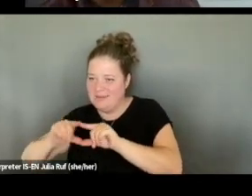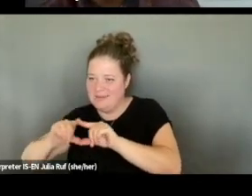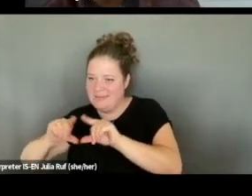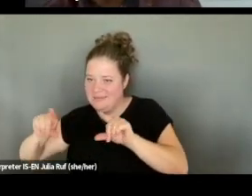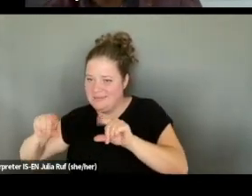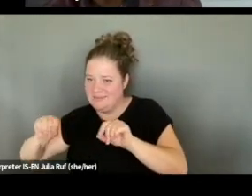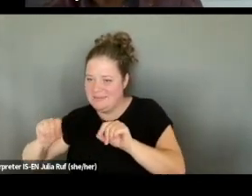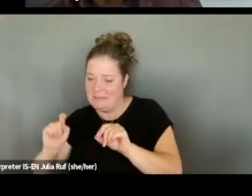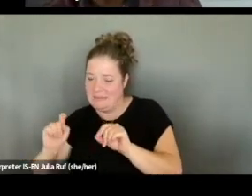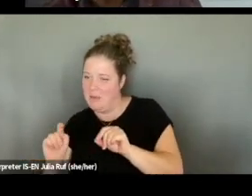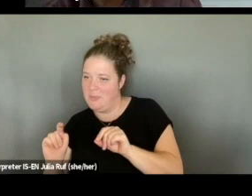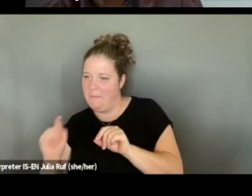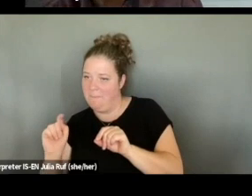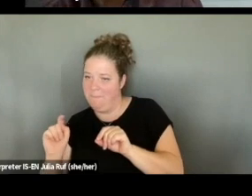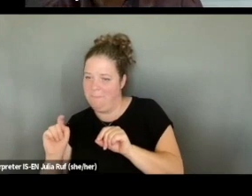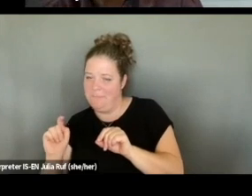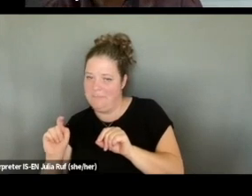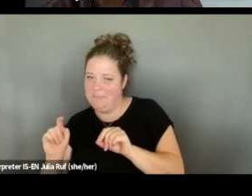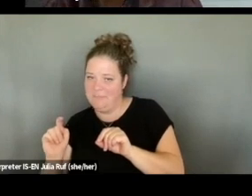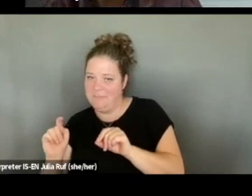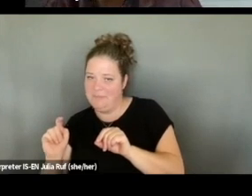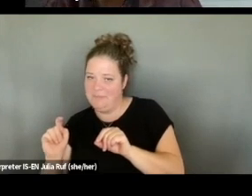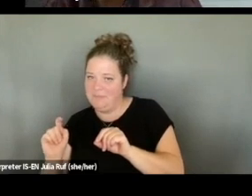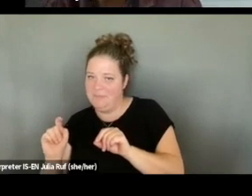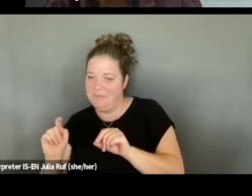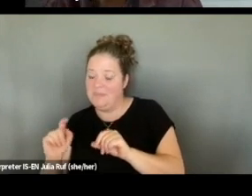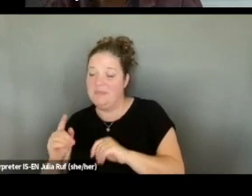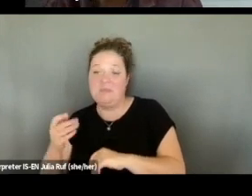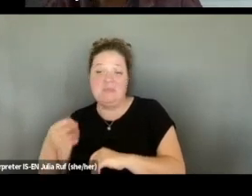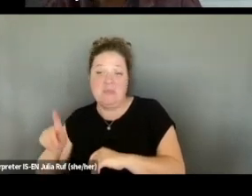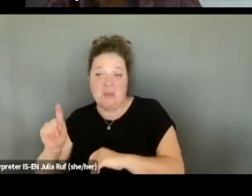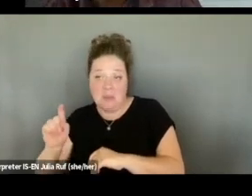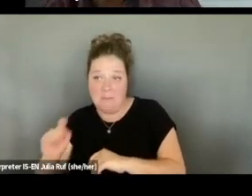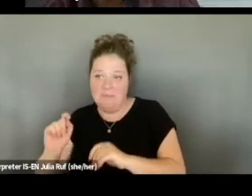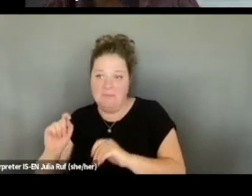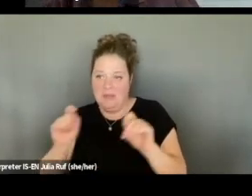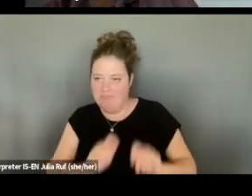directly press that button, which comes with an extra feature,